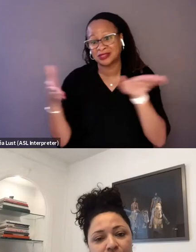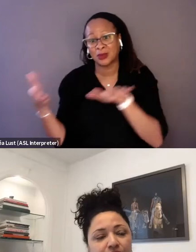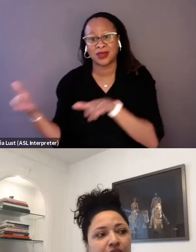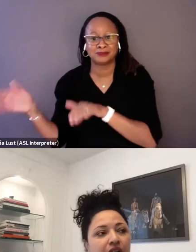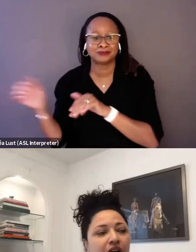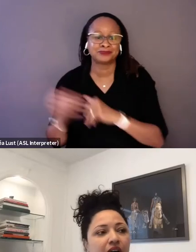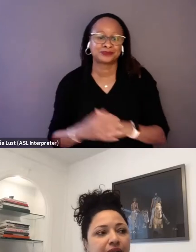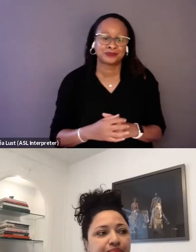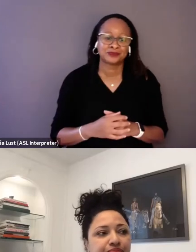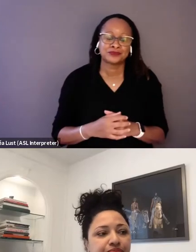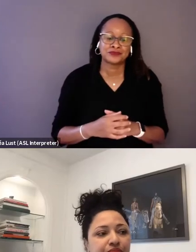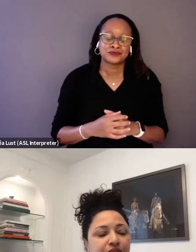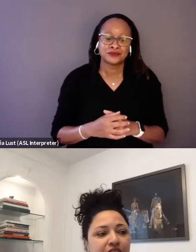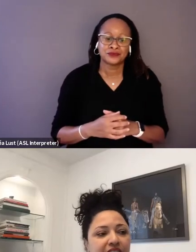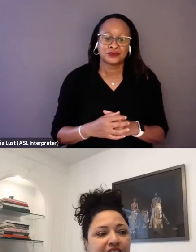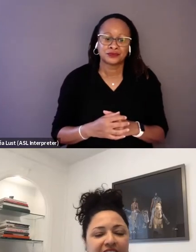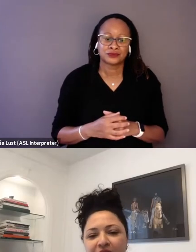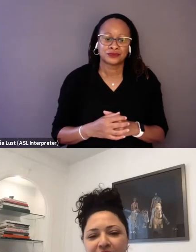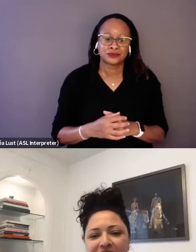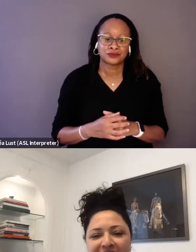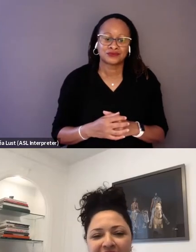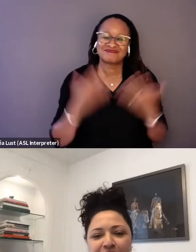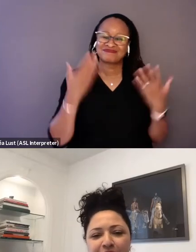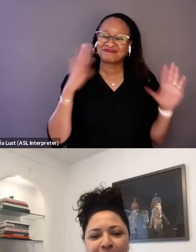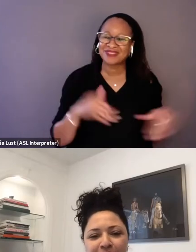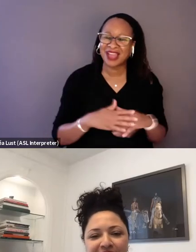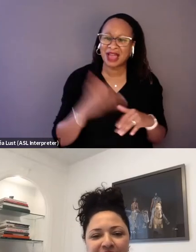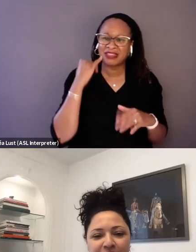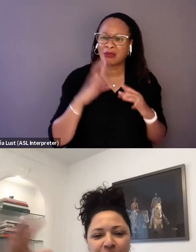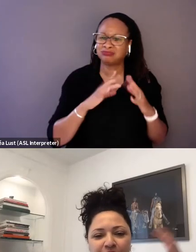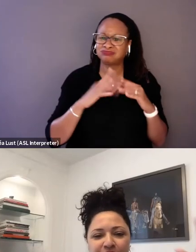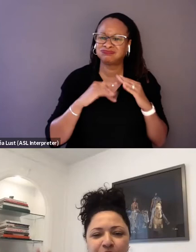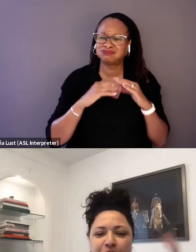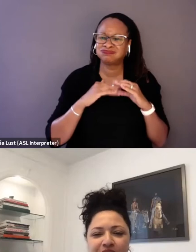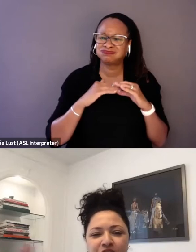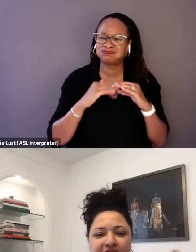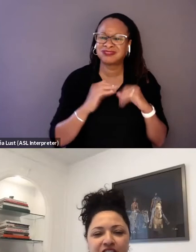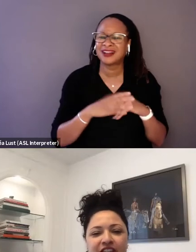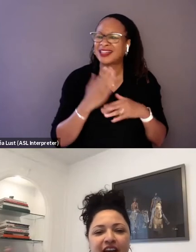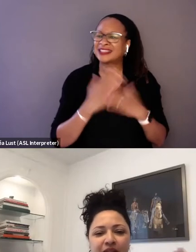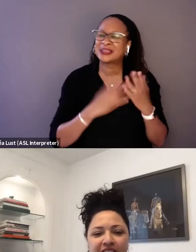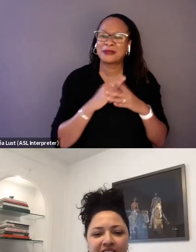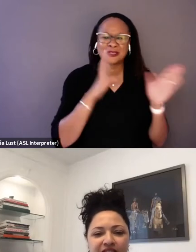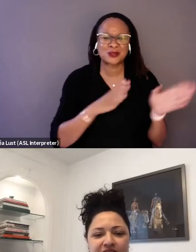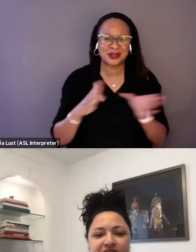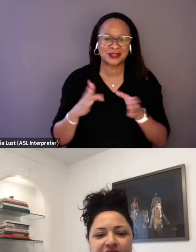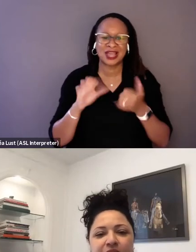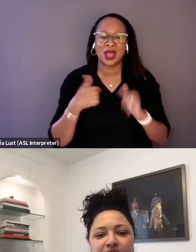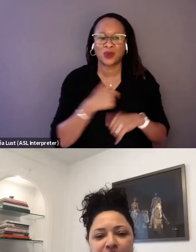So I don't know if that I kind of rambled but that those are some of the strategies and how we kind of dealt with